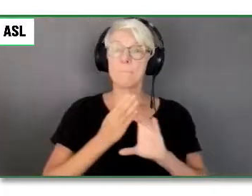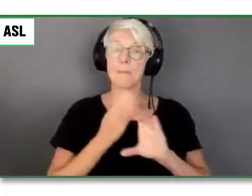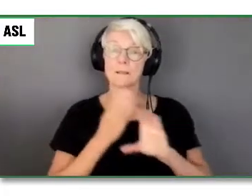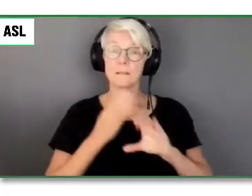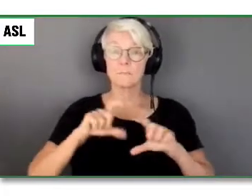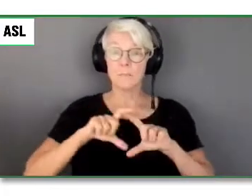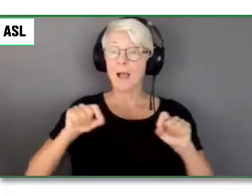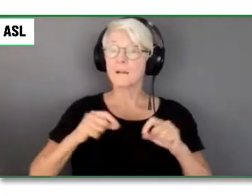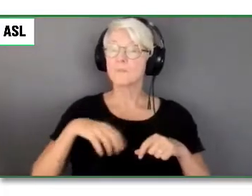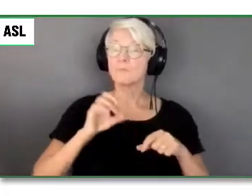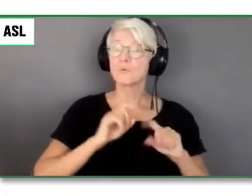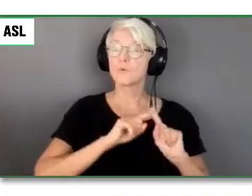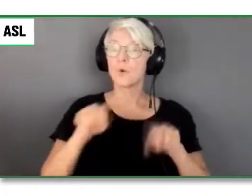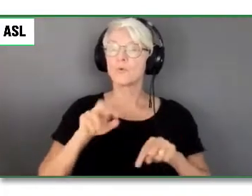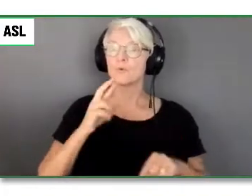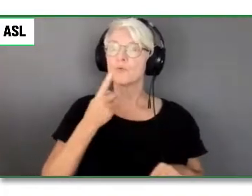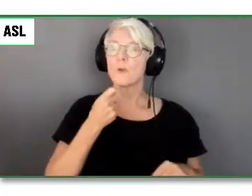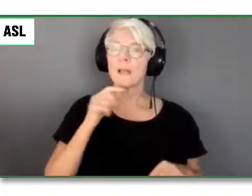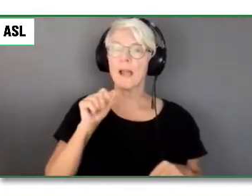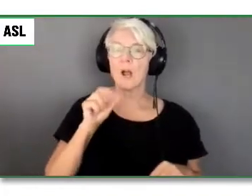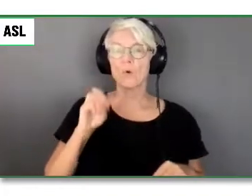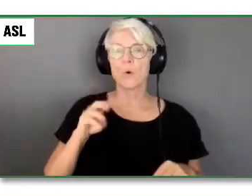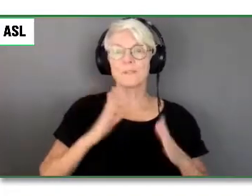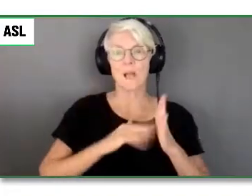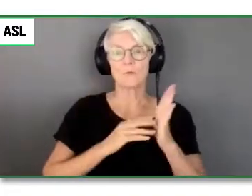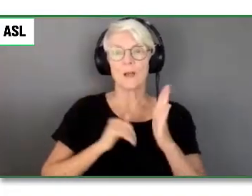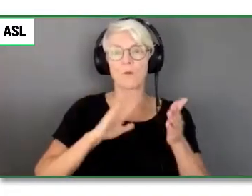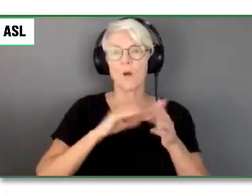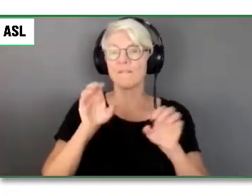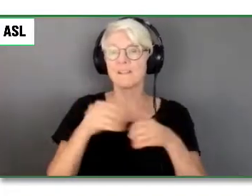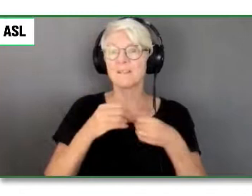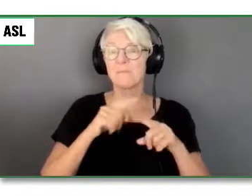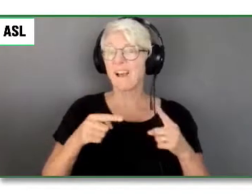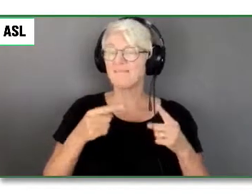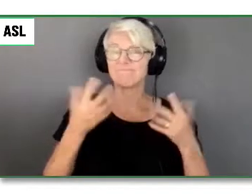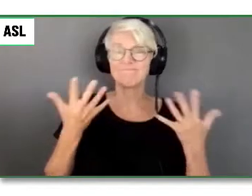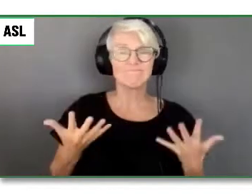Unfortunately for reasons I don't understand, CTA does not accept the